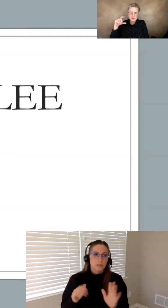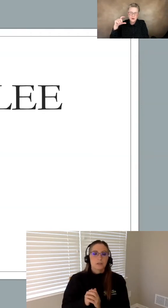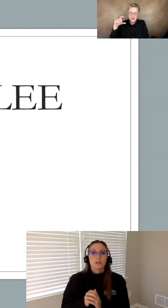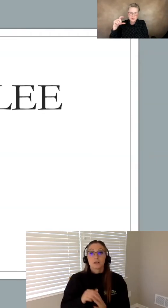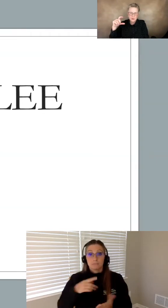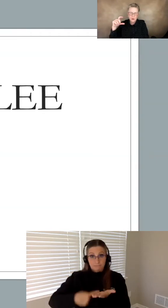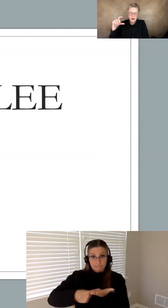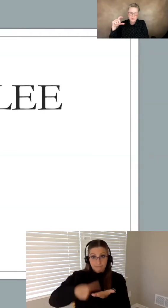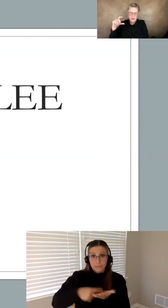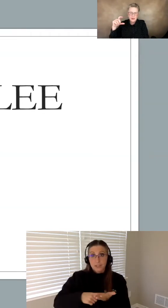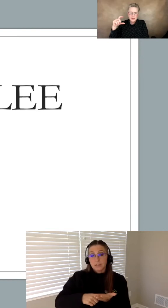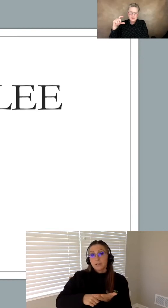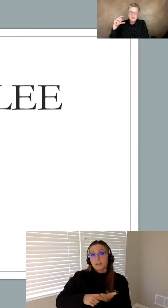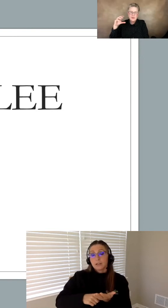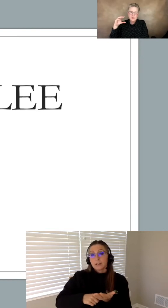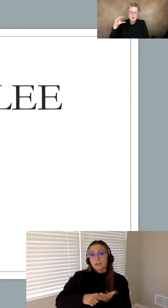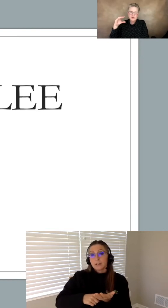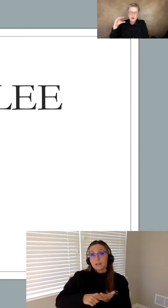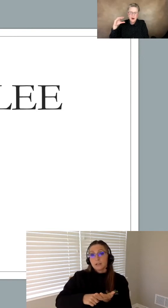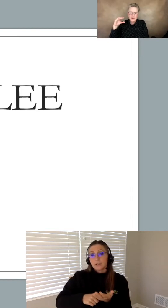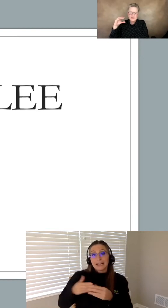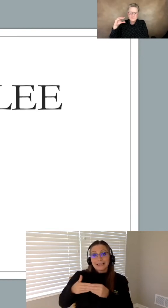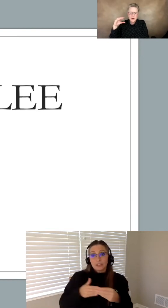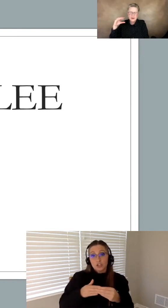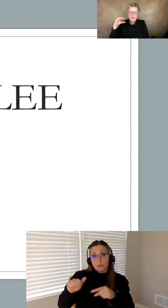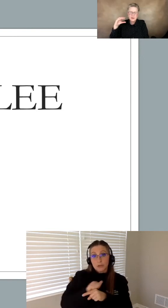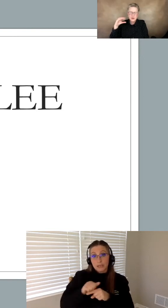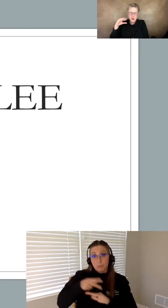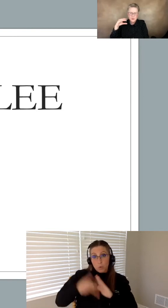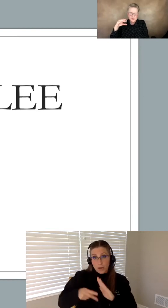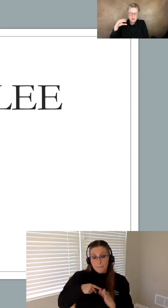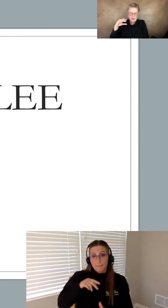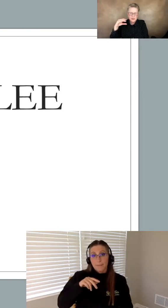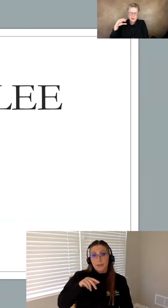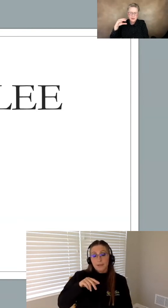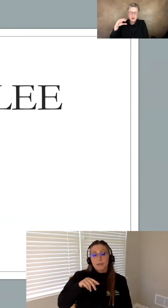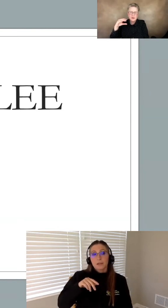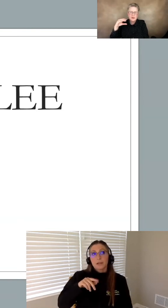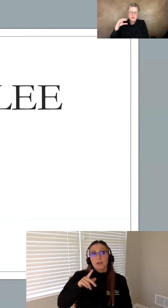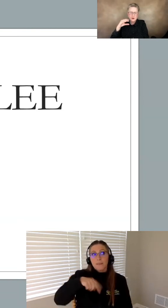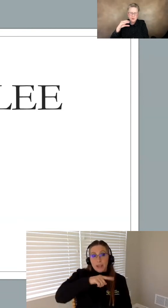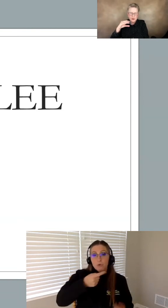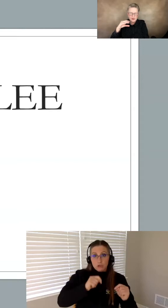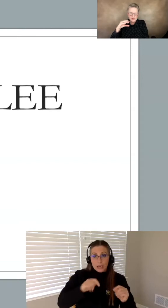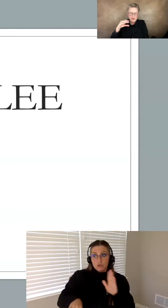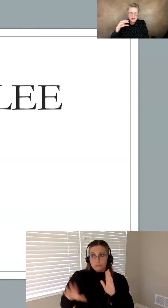Training Program, they were trying to find interpreters who would interpret